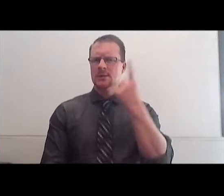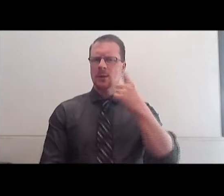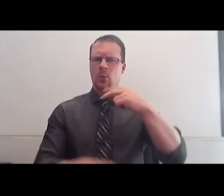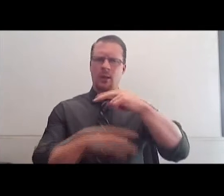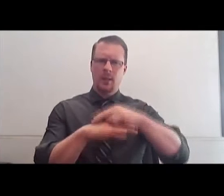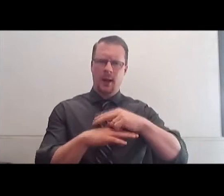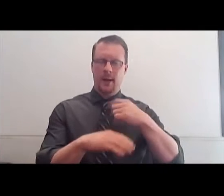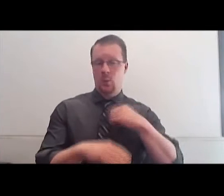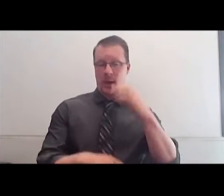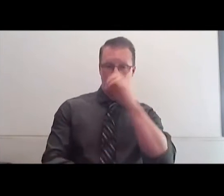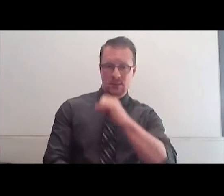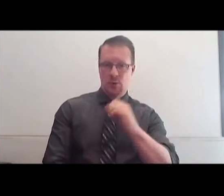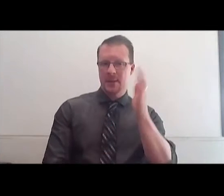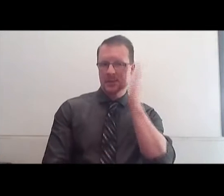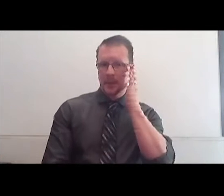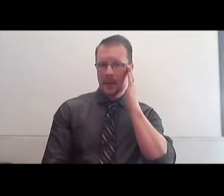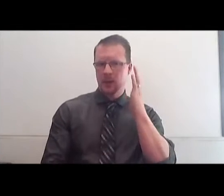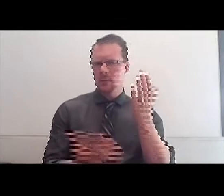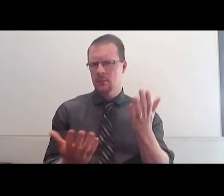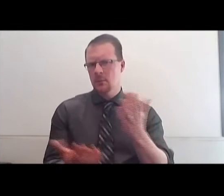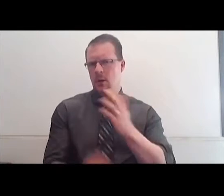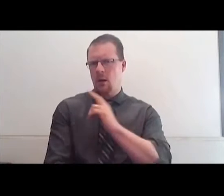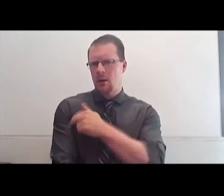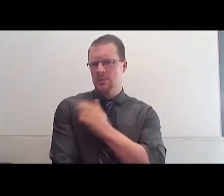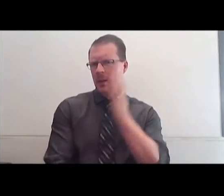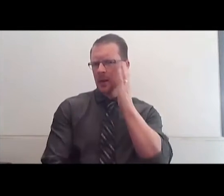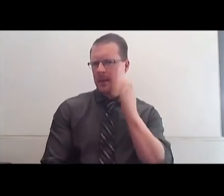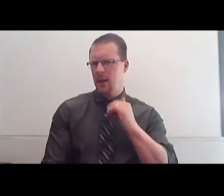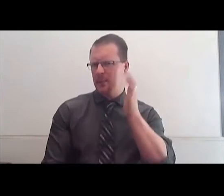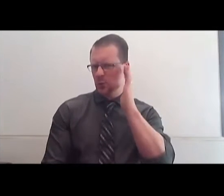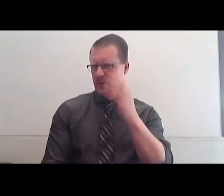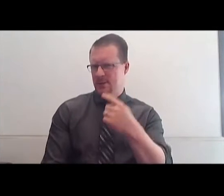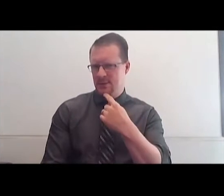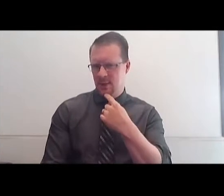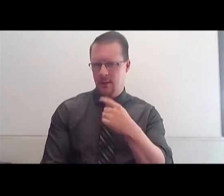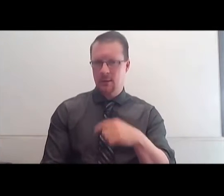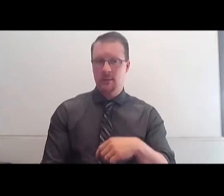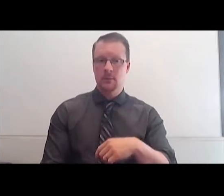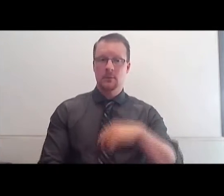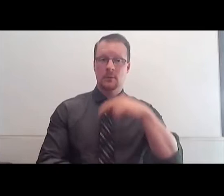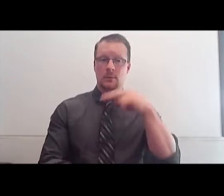The other image you can see what we assume to be a patient lying in a hospital bed.